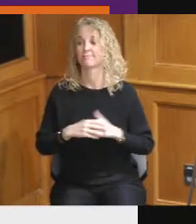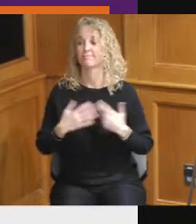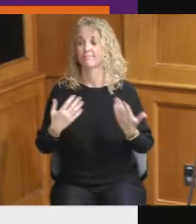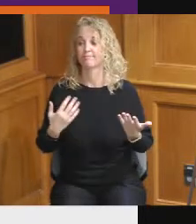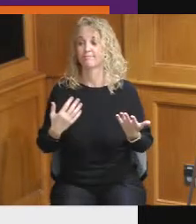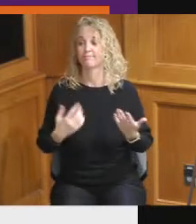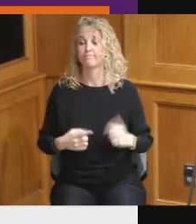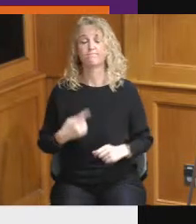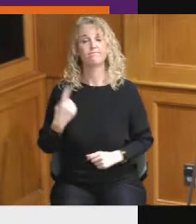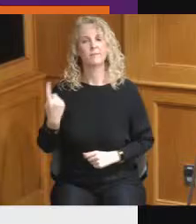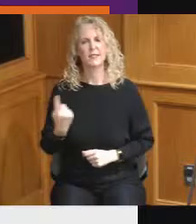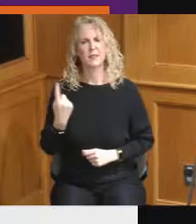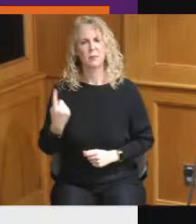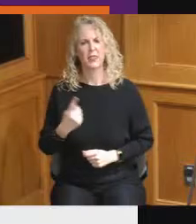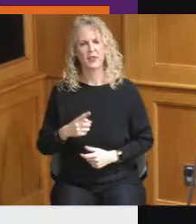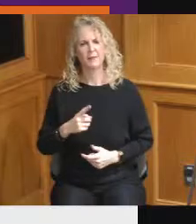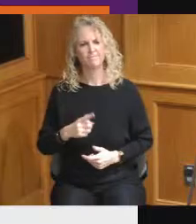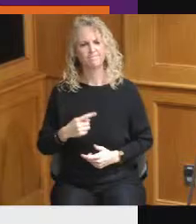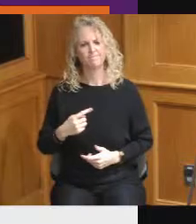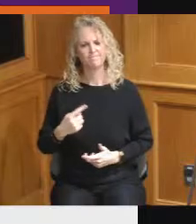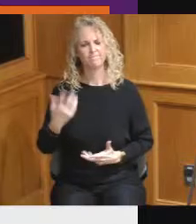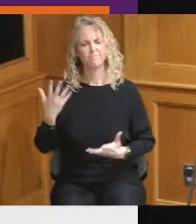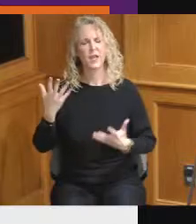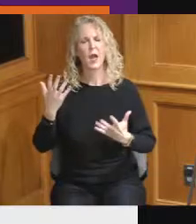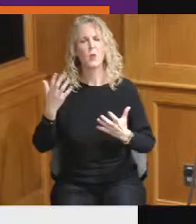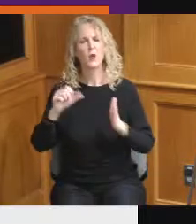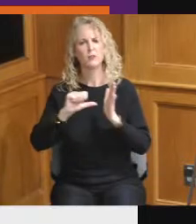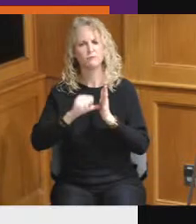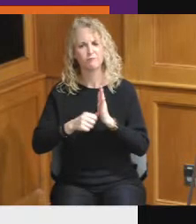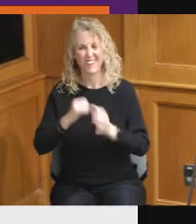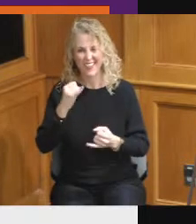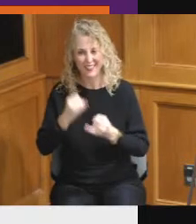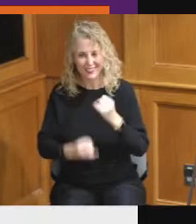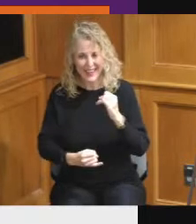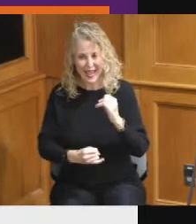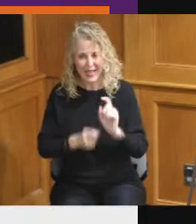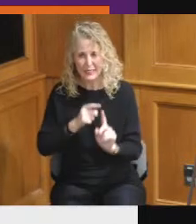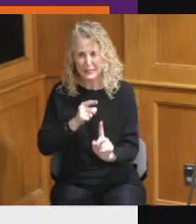one of the things I want to underline is that last bullet and I just think this is if there's one